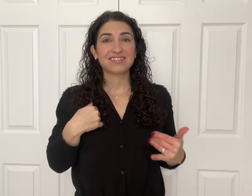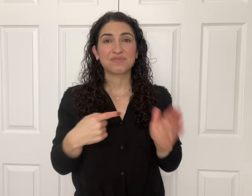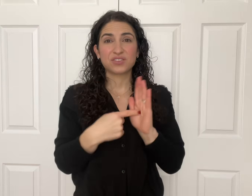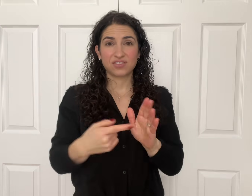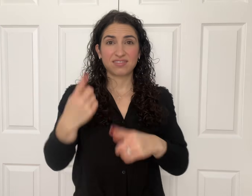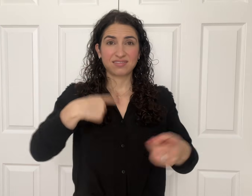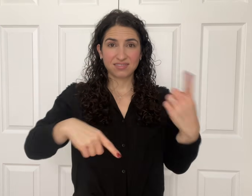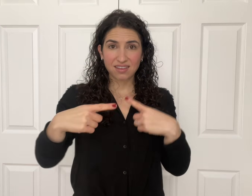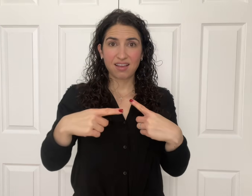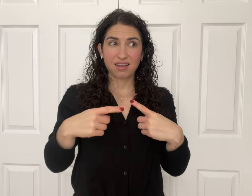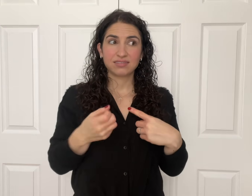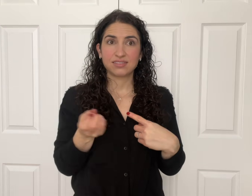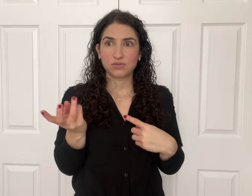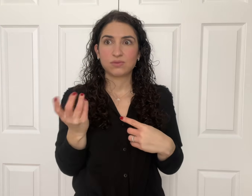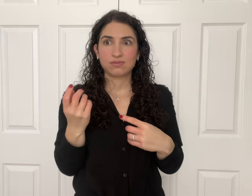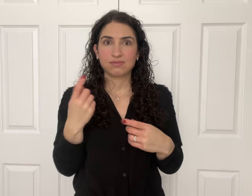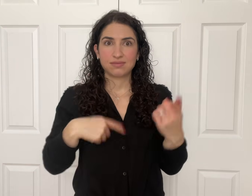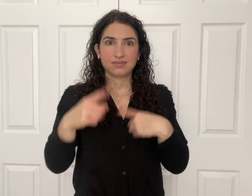Hello. Today I'm going to show you the signs,